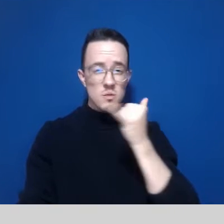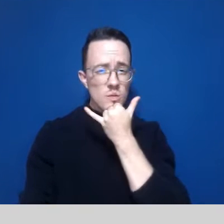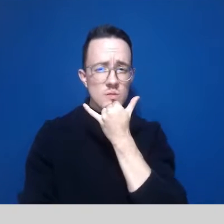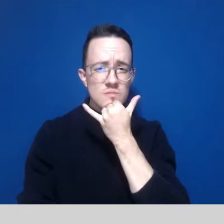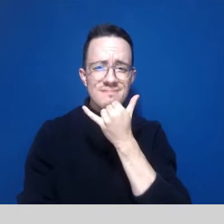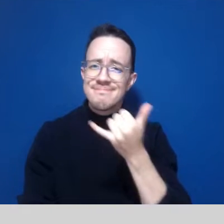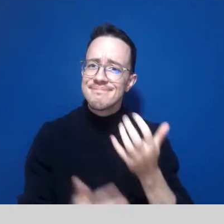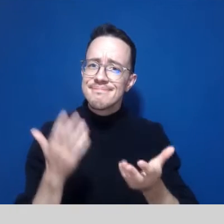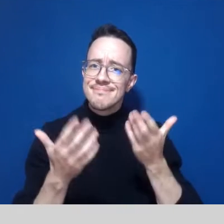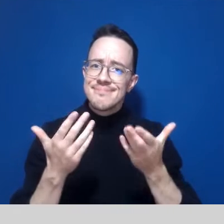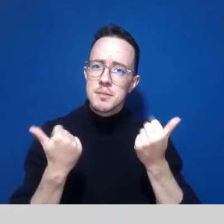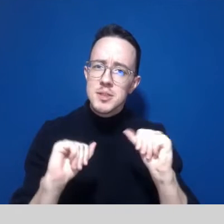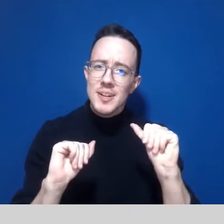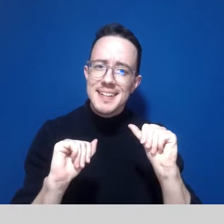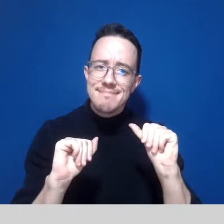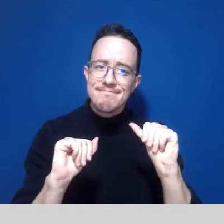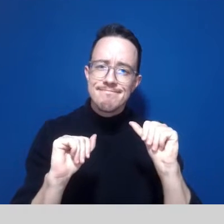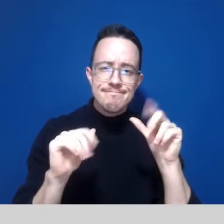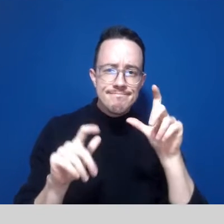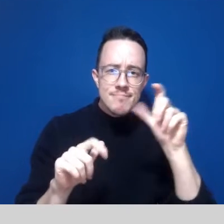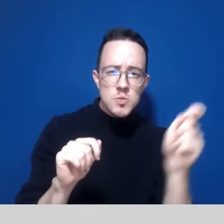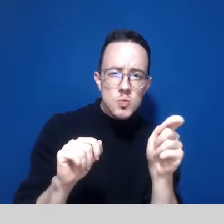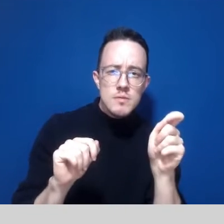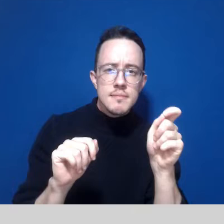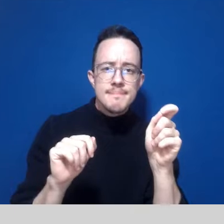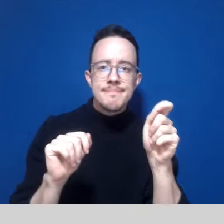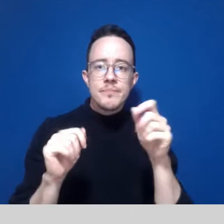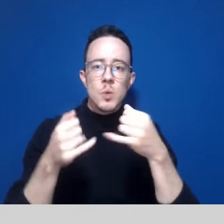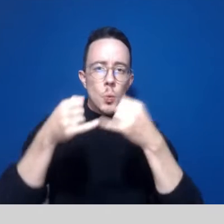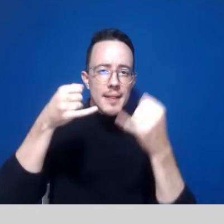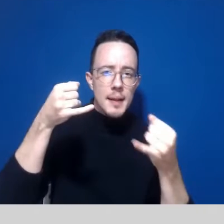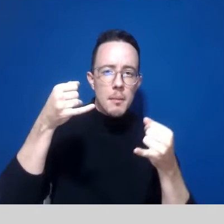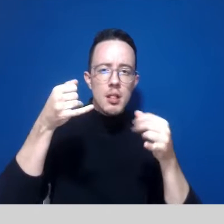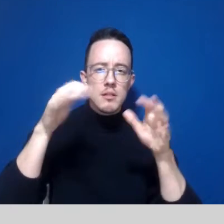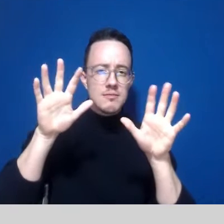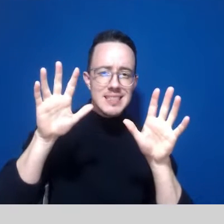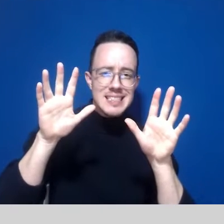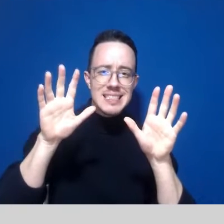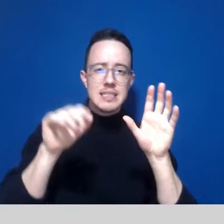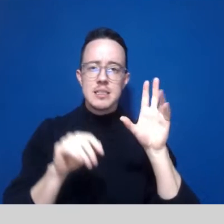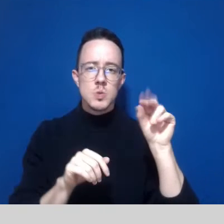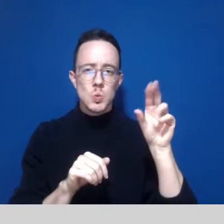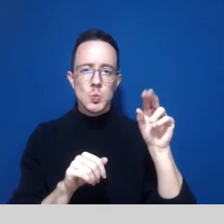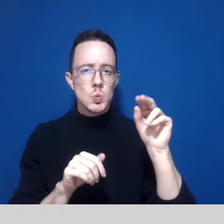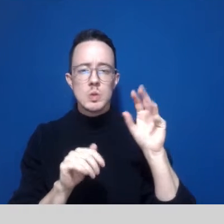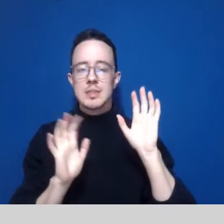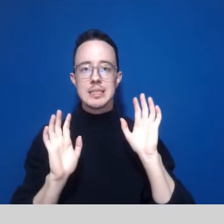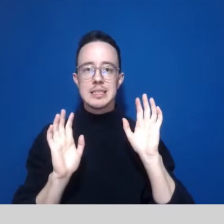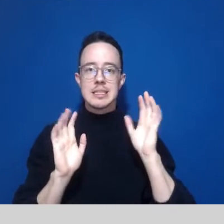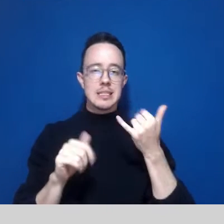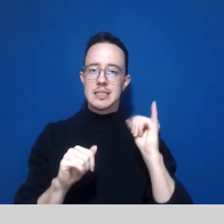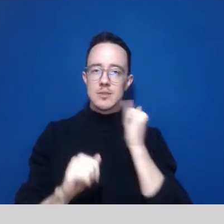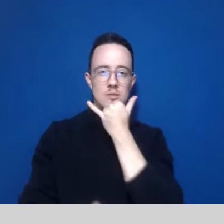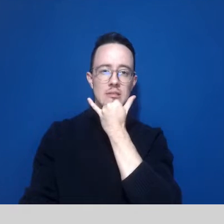No, no no no. That's still wrong. Maybe if you try just, we'll plug the cable the other way.